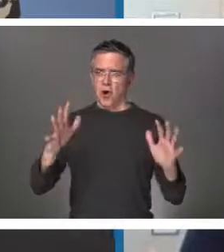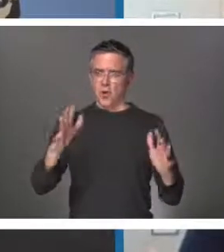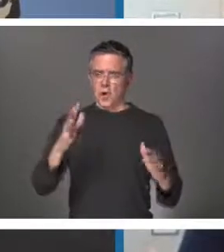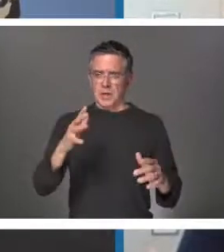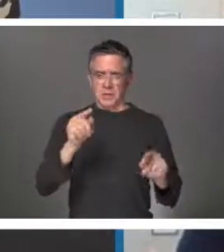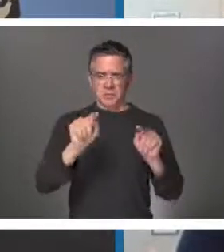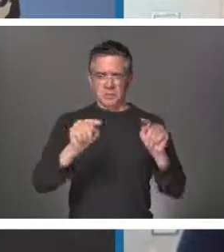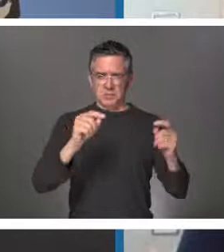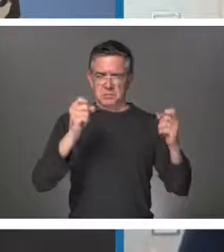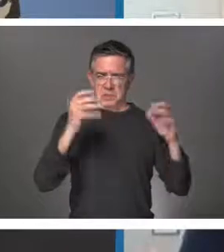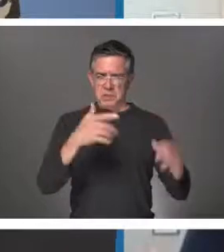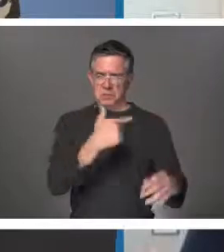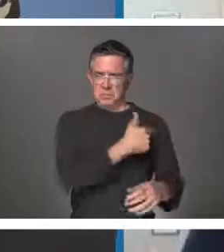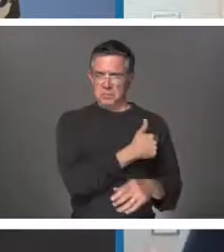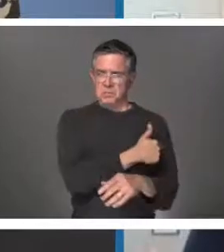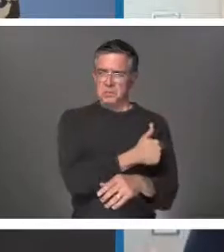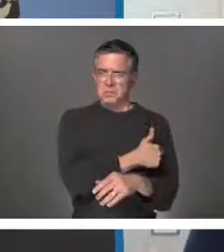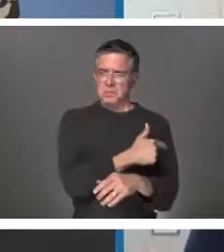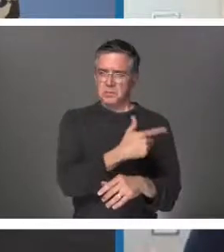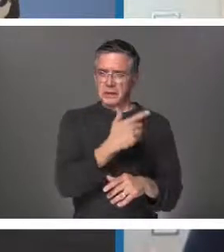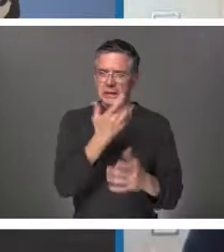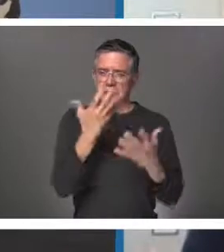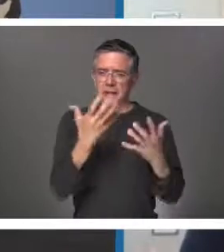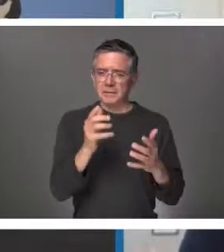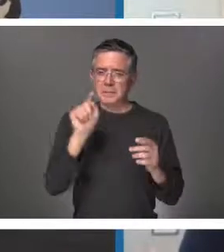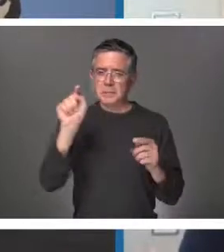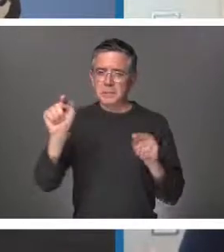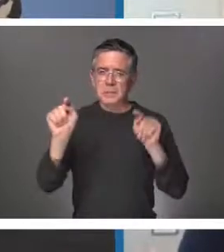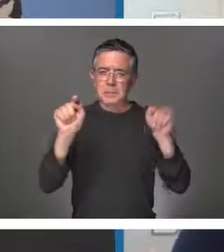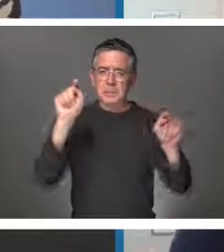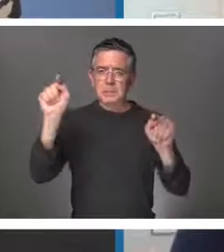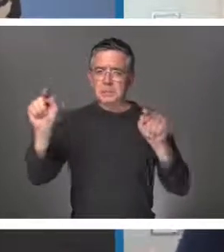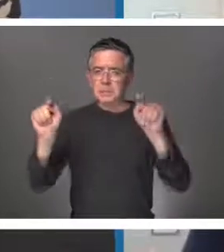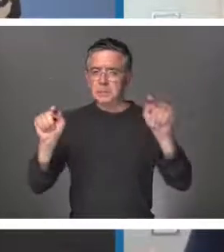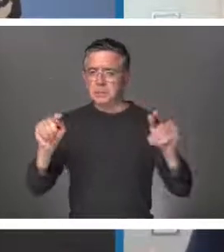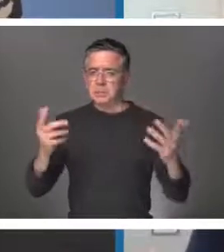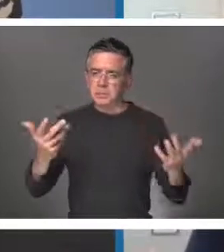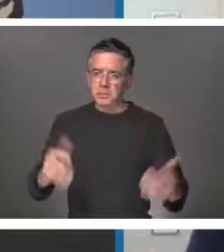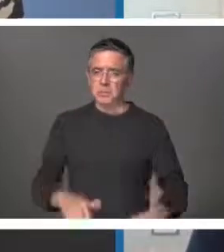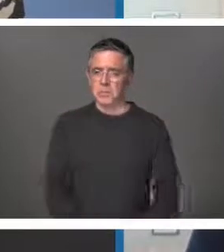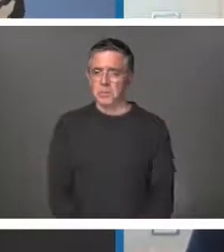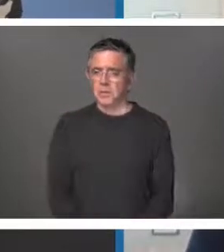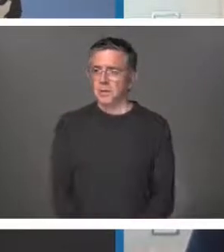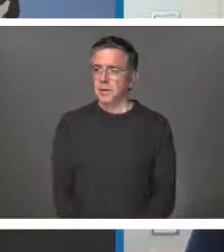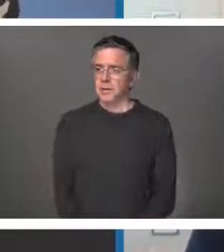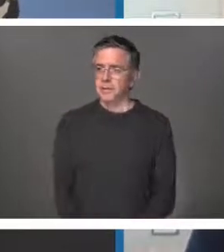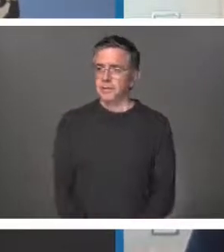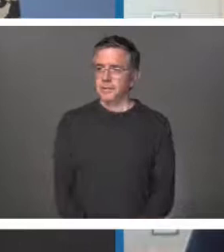Yeah, yeah, great, thanks for that. And I know that, Liz, you saw the slide